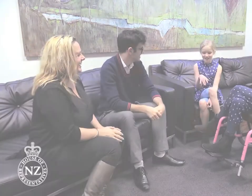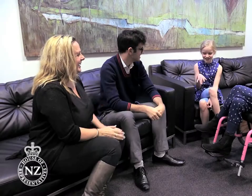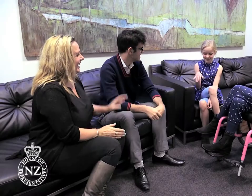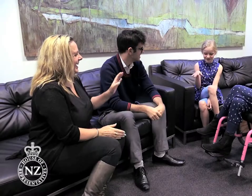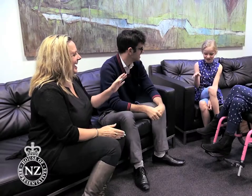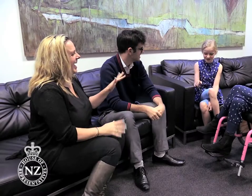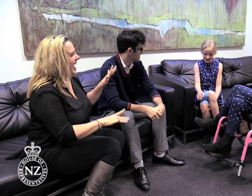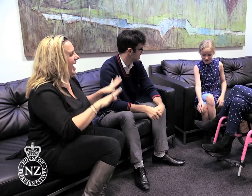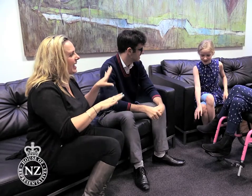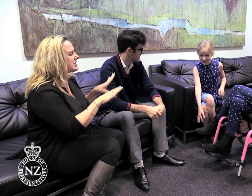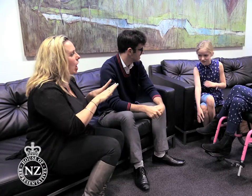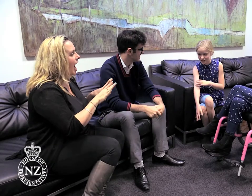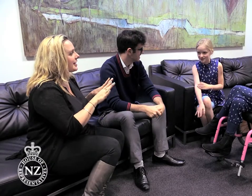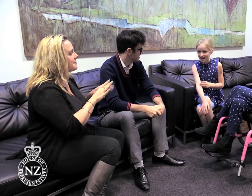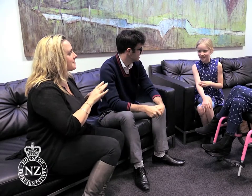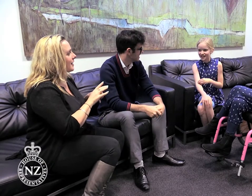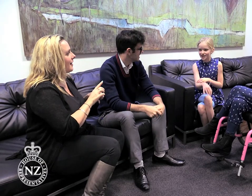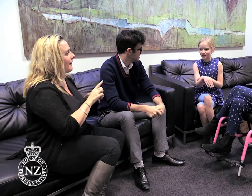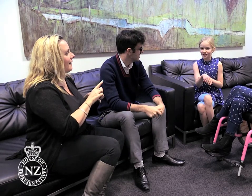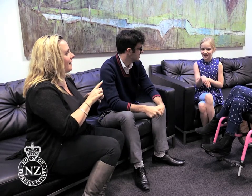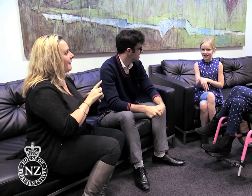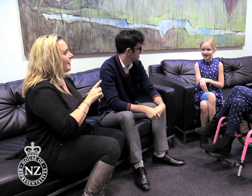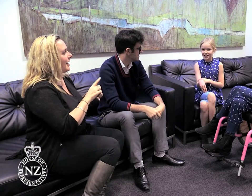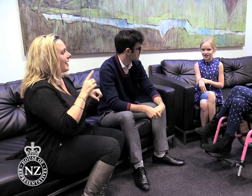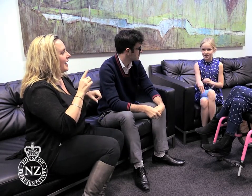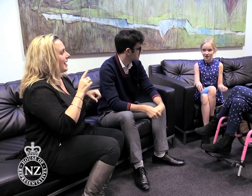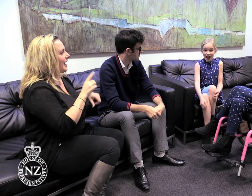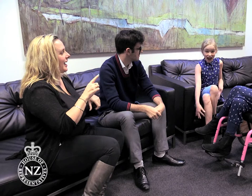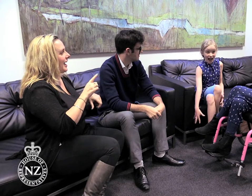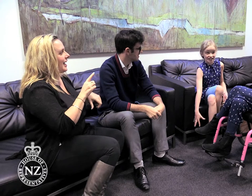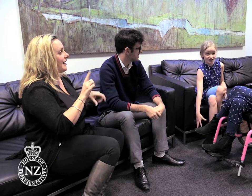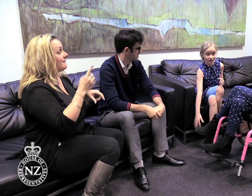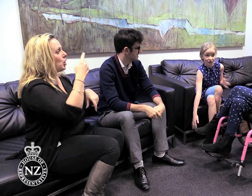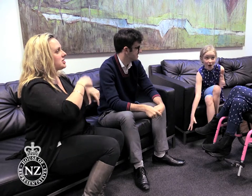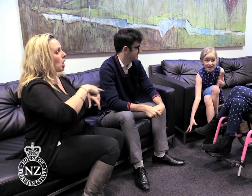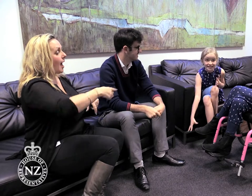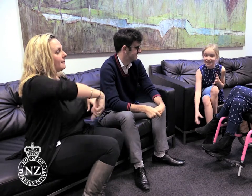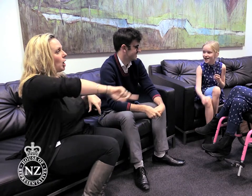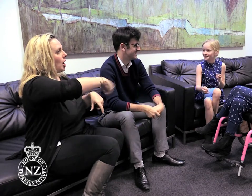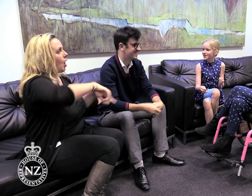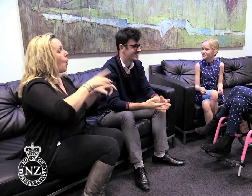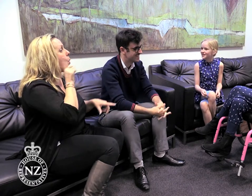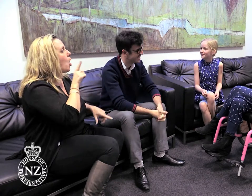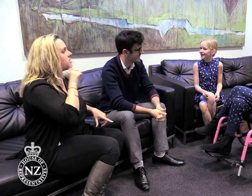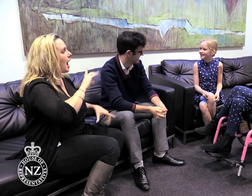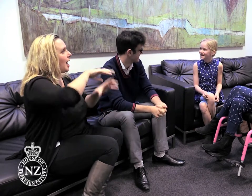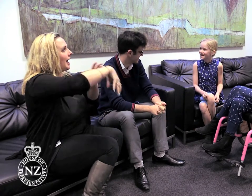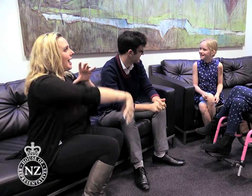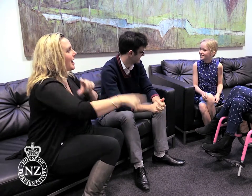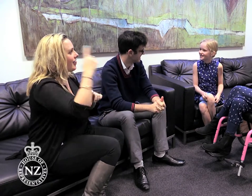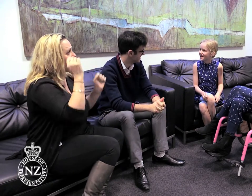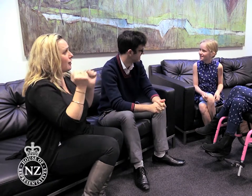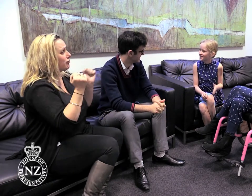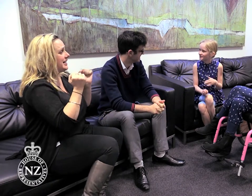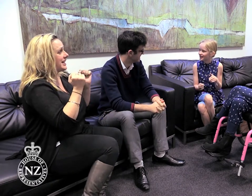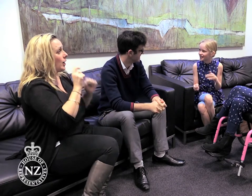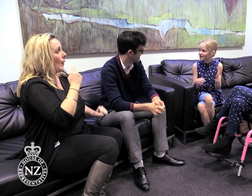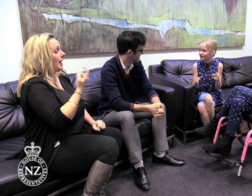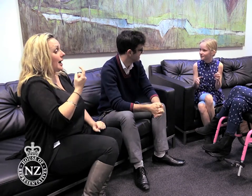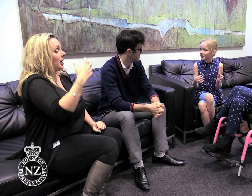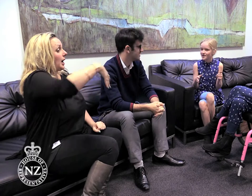It's kind of like when you first put your hand in the pool and you go "it's freezing!"